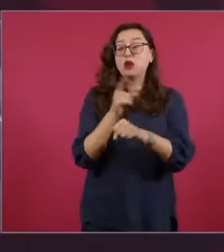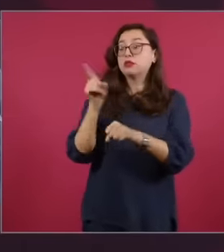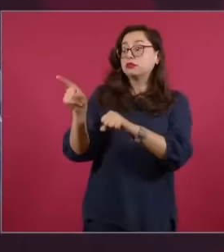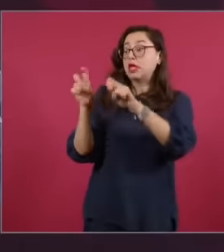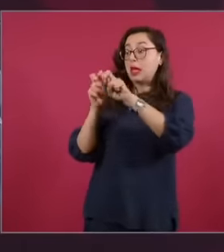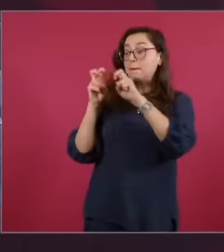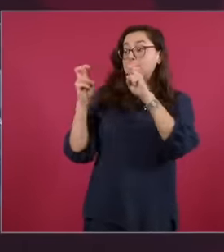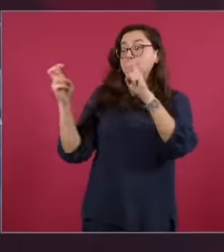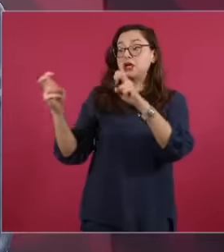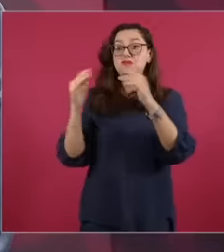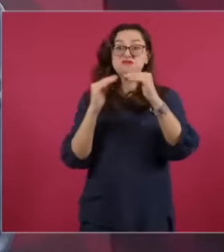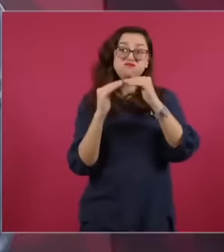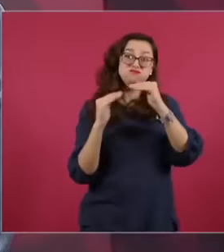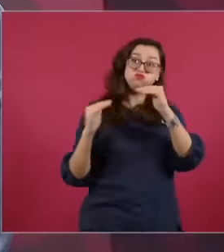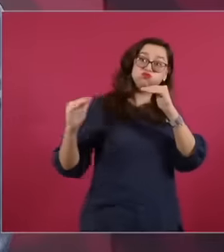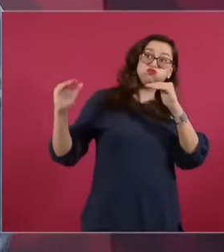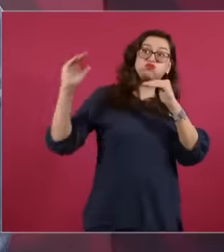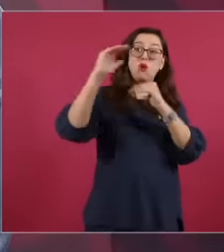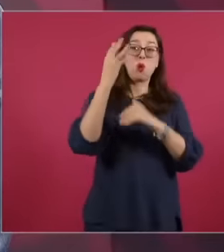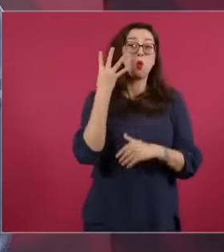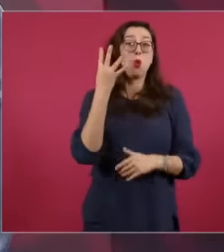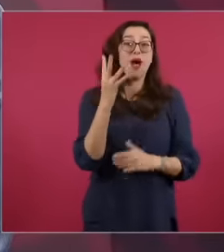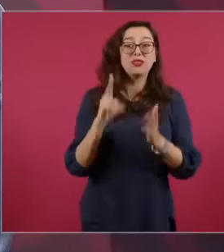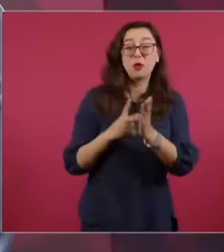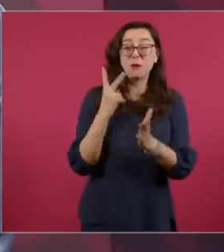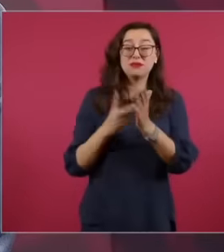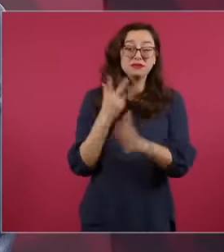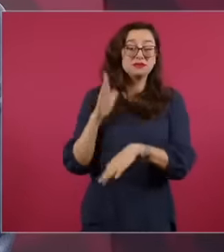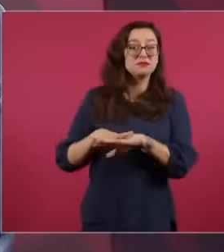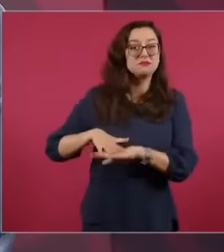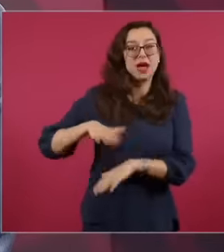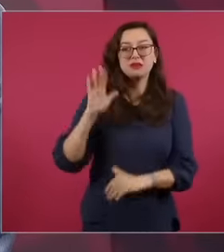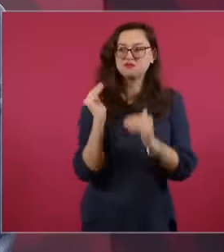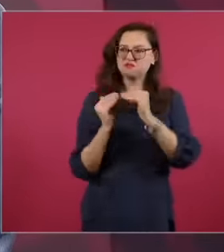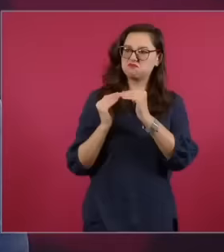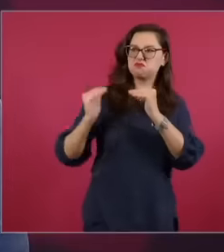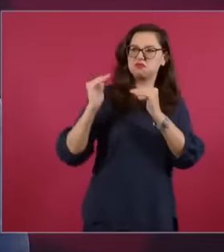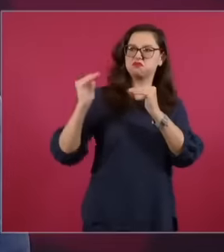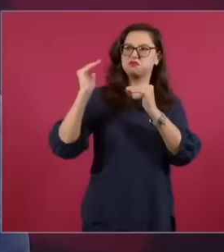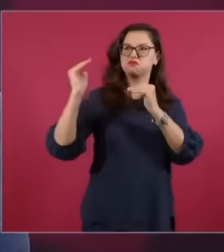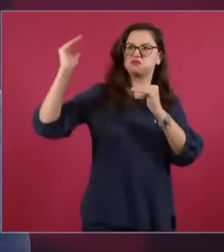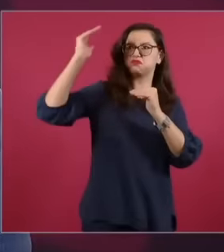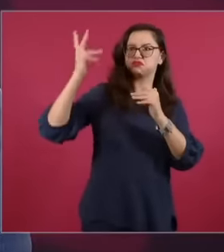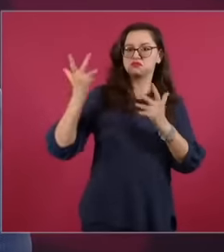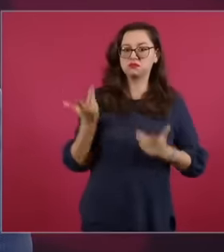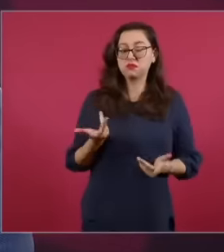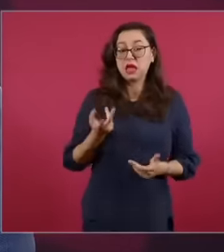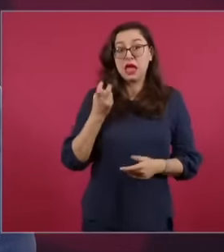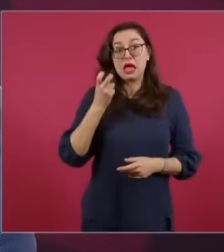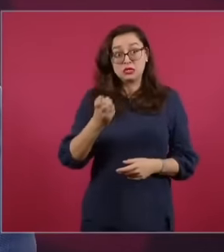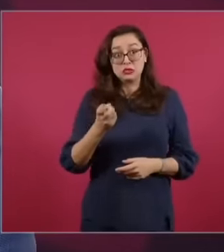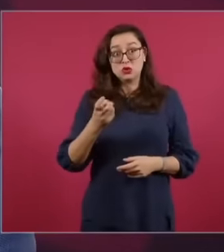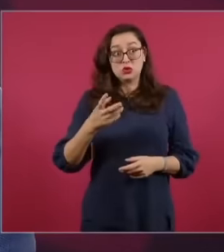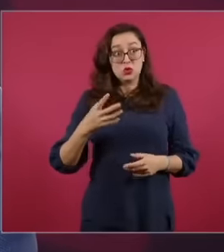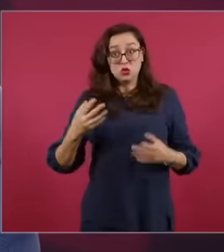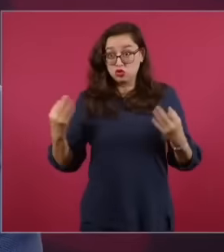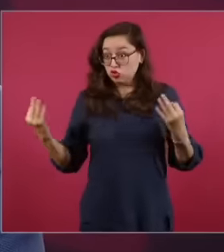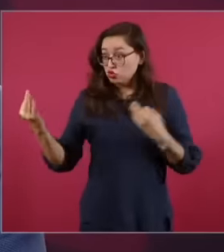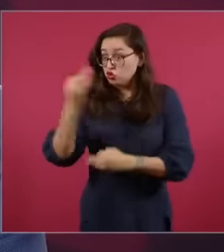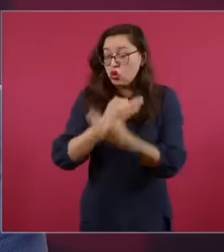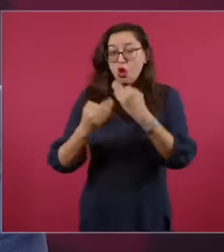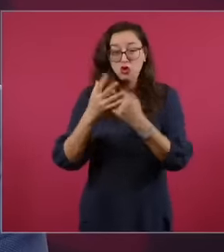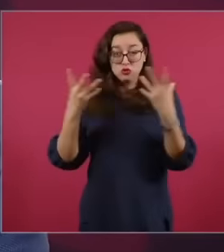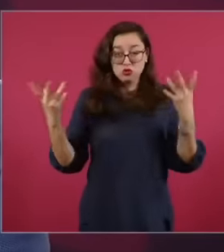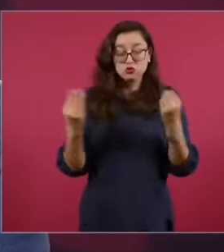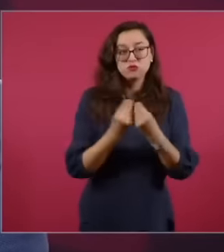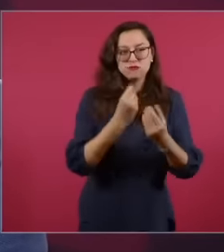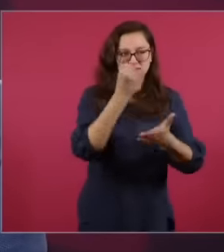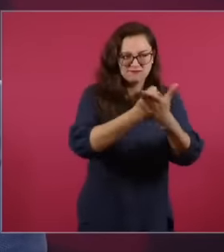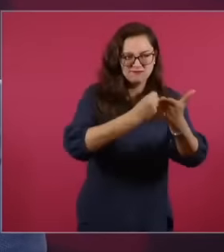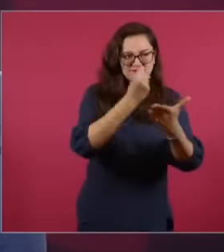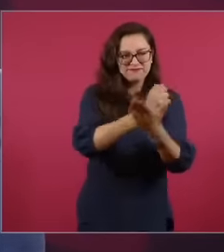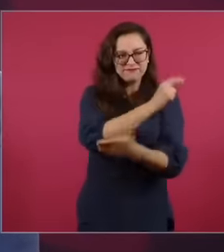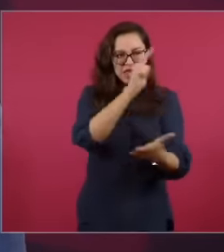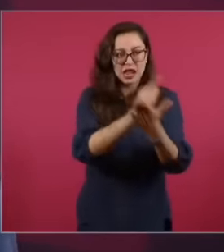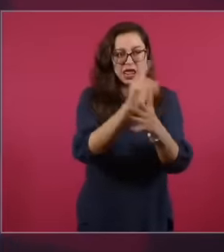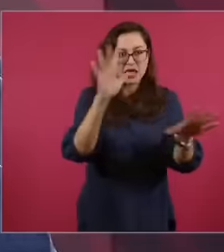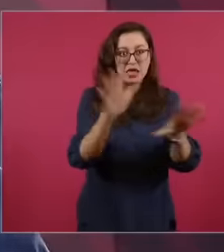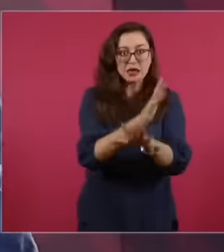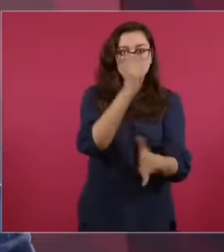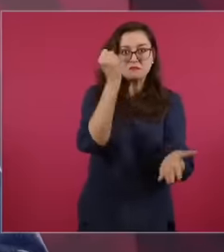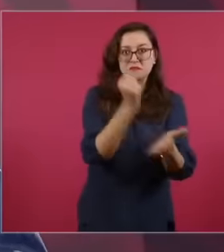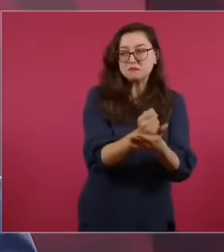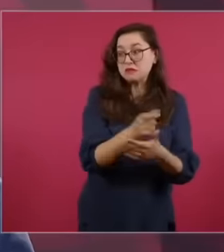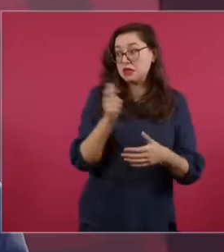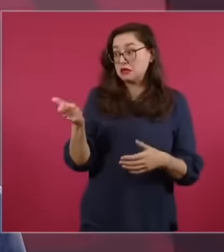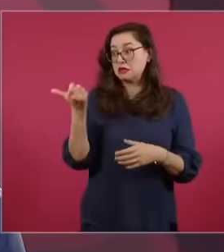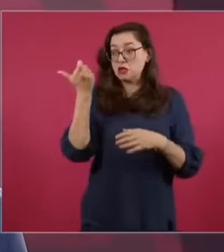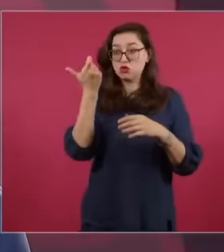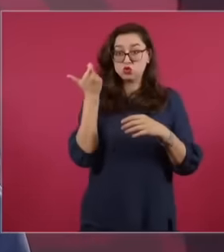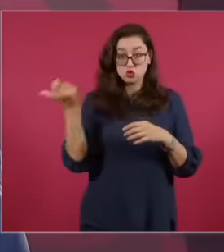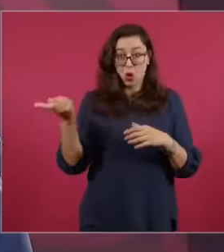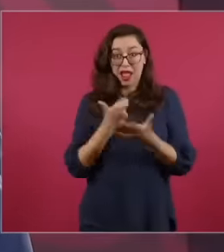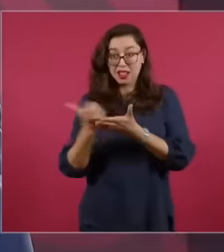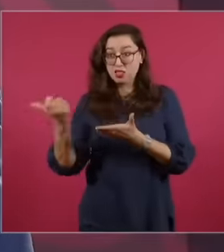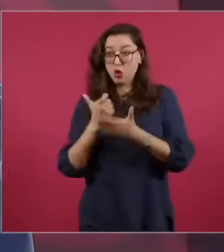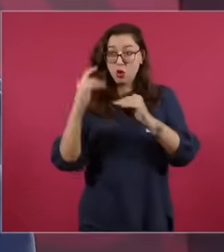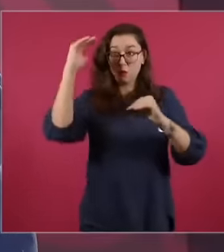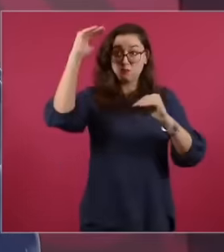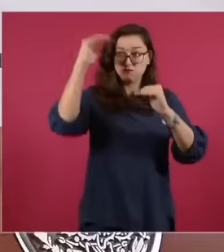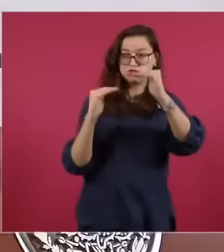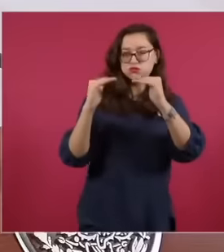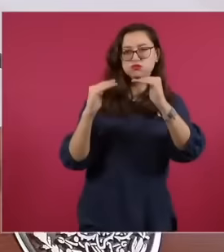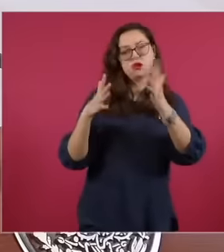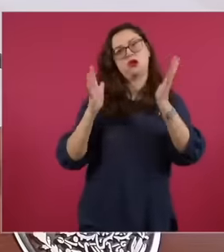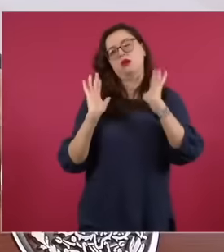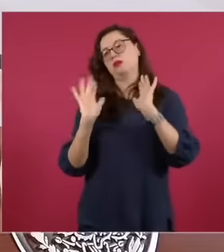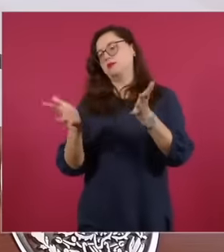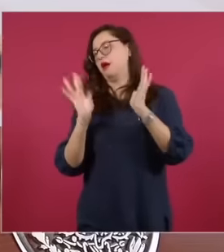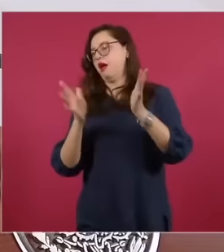celebration the day this reform is approved and the other is that the people are going to choose,